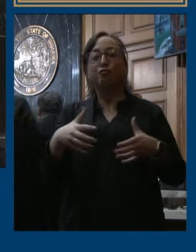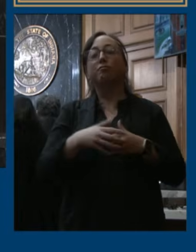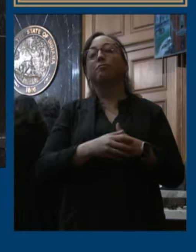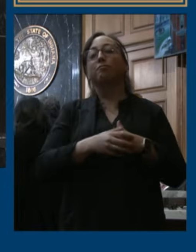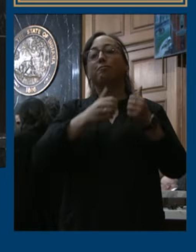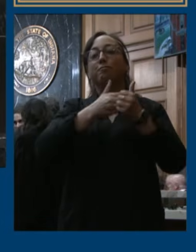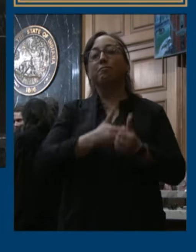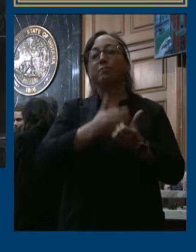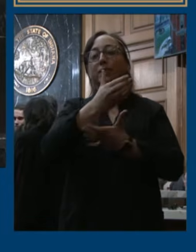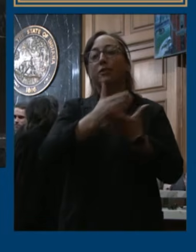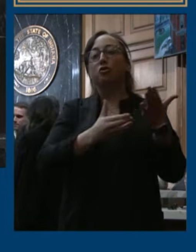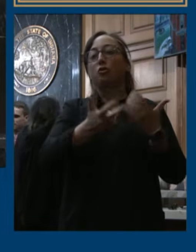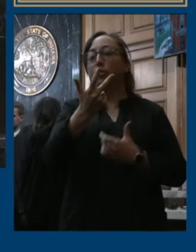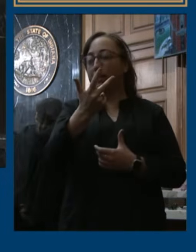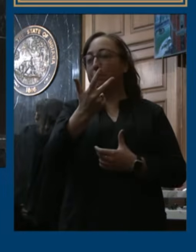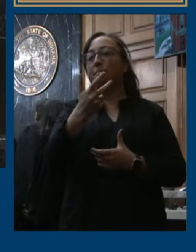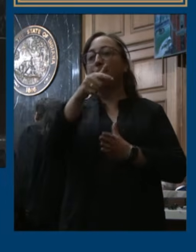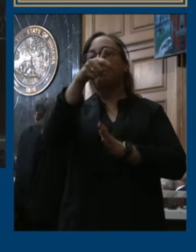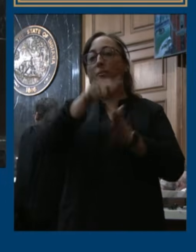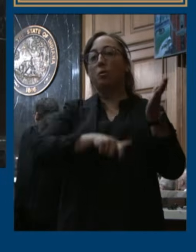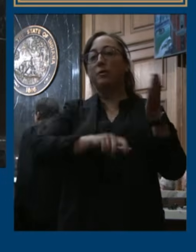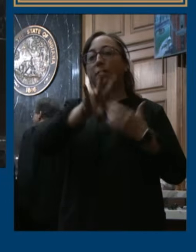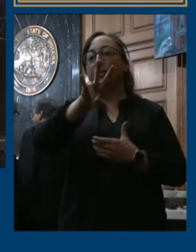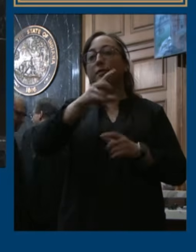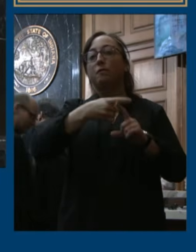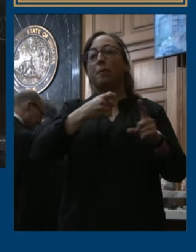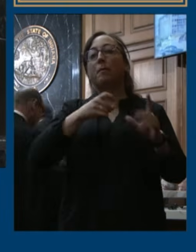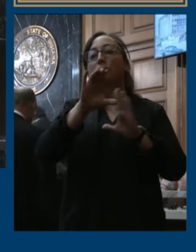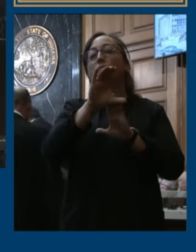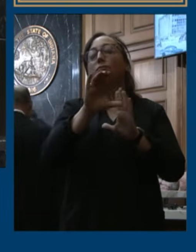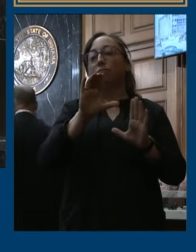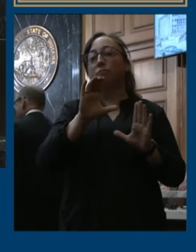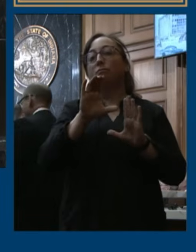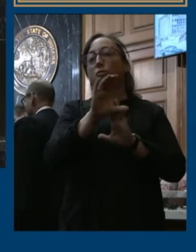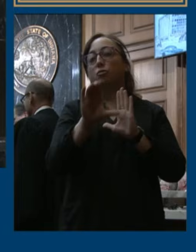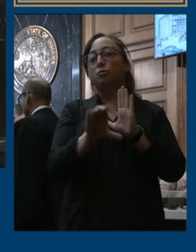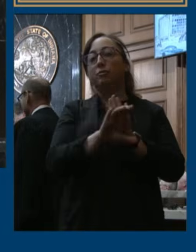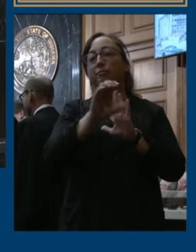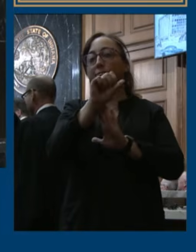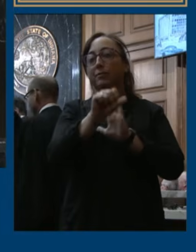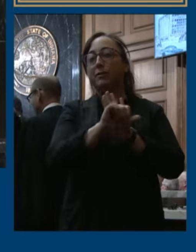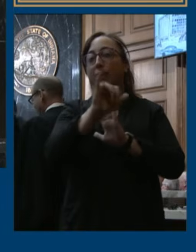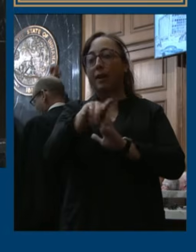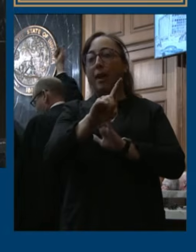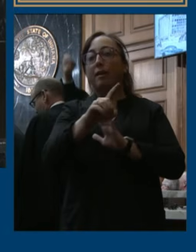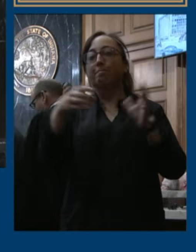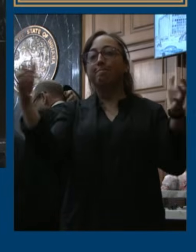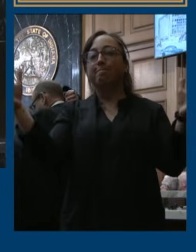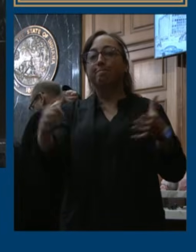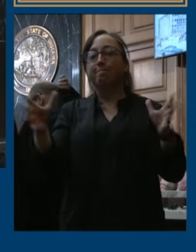PURSUANT TO SECTION 3 OF ARTICLE 7 OF THE CONSTITUTION OF THE STATE OF INDIANA, THIS JOINT SESSION OF THE TWO